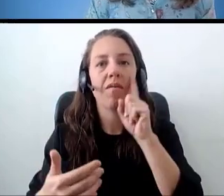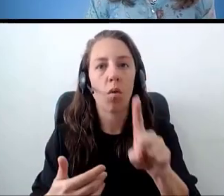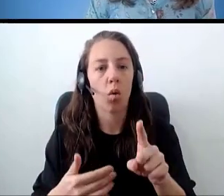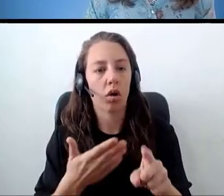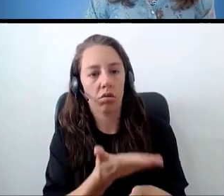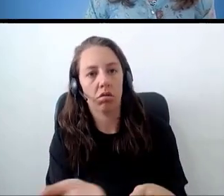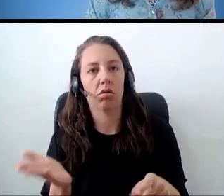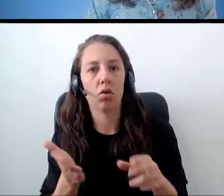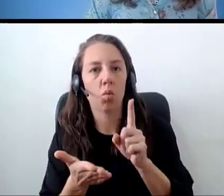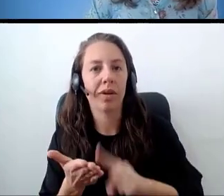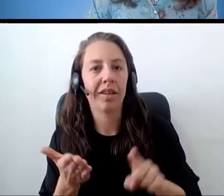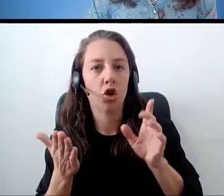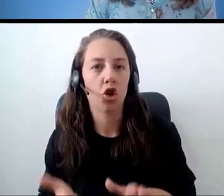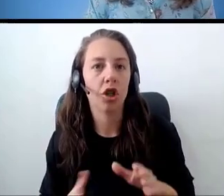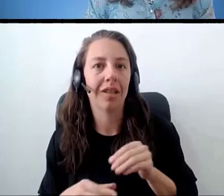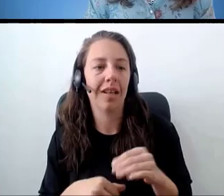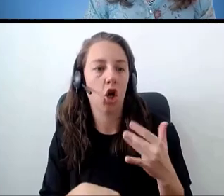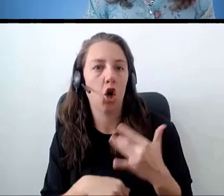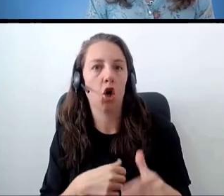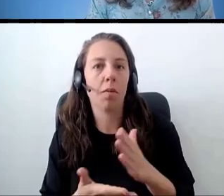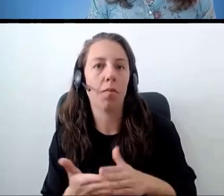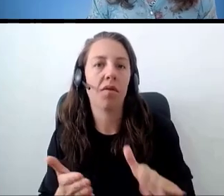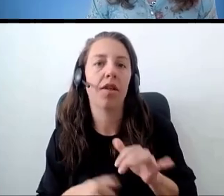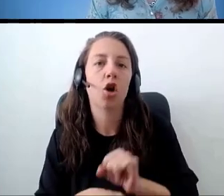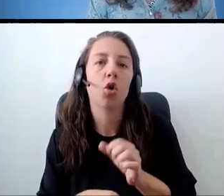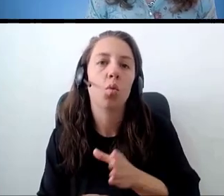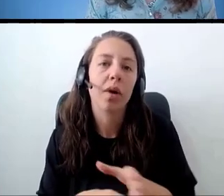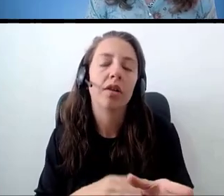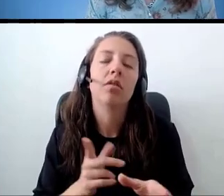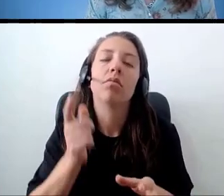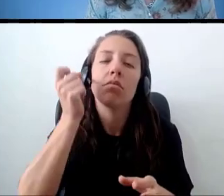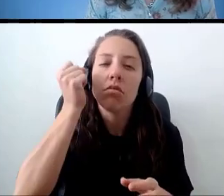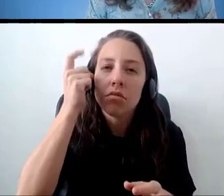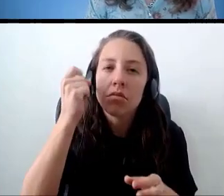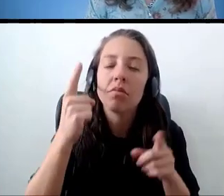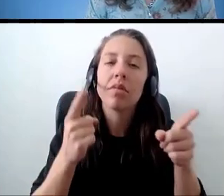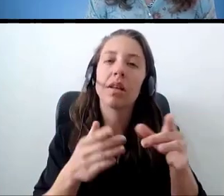I understand that the community should expect an NIH guide notice to be published this Spring